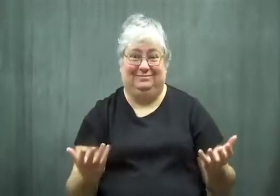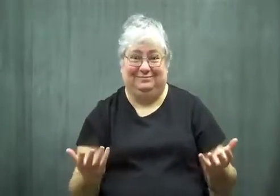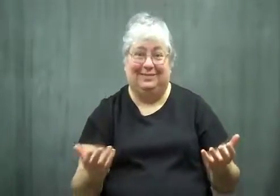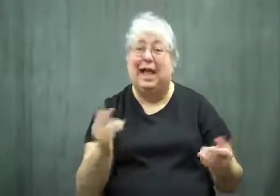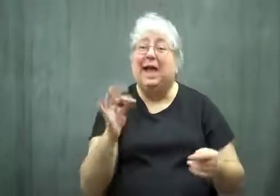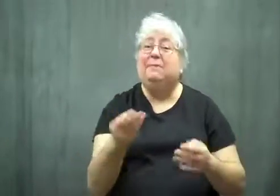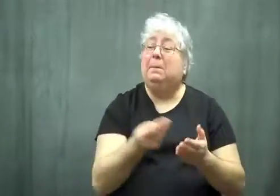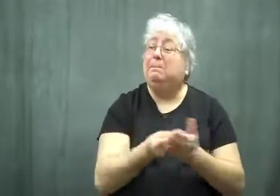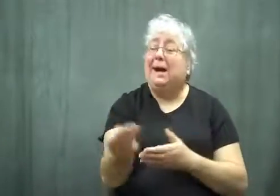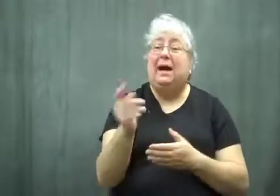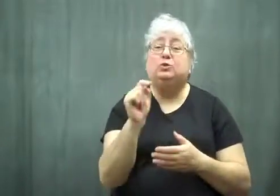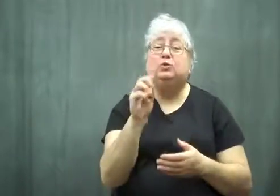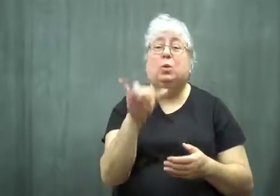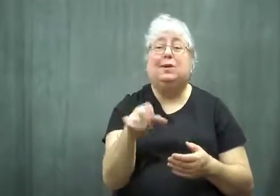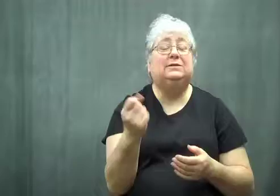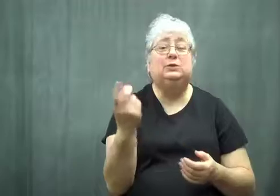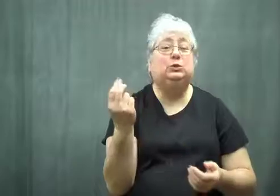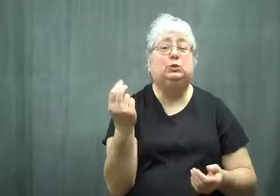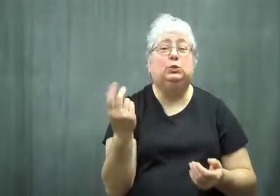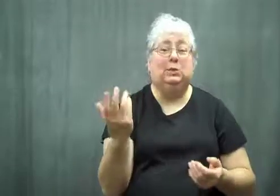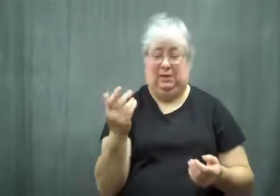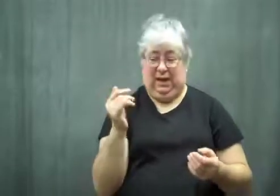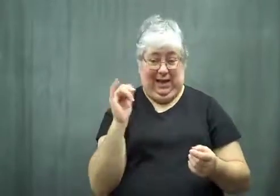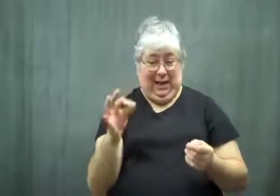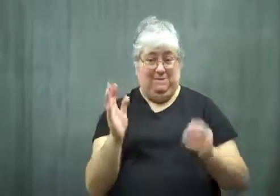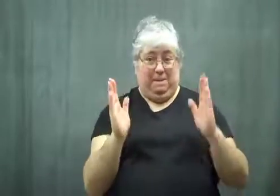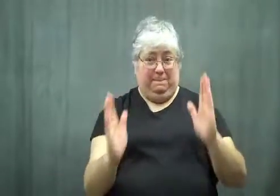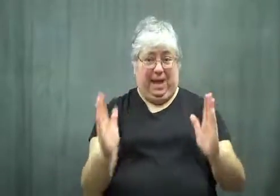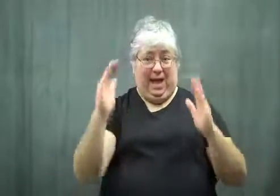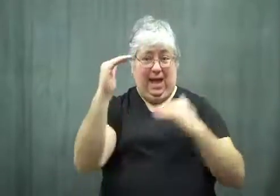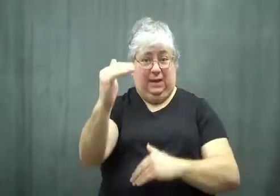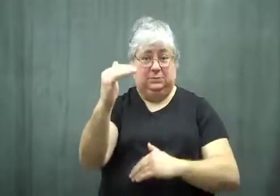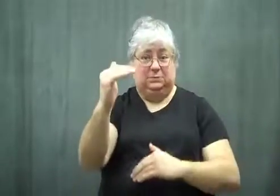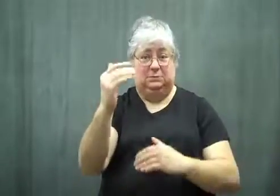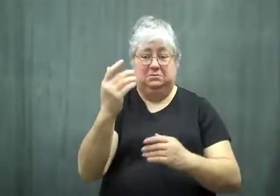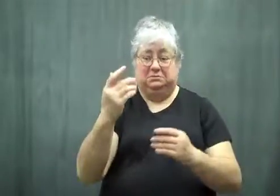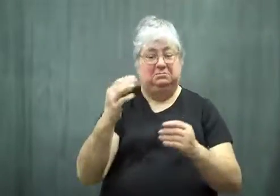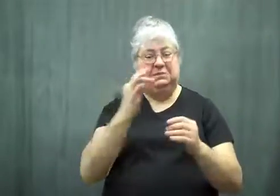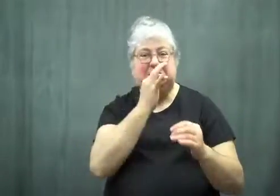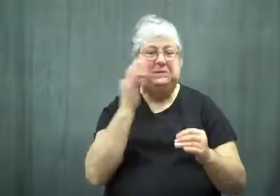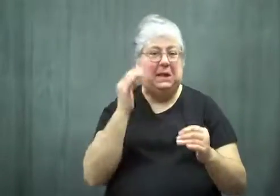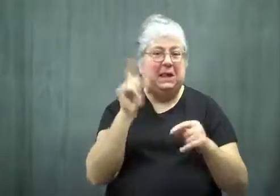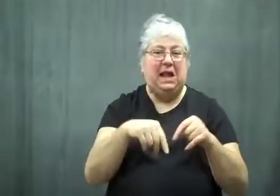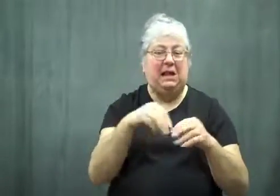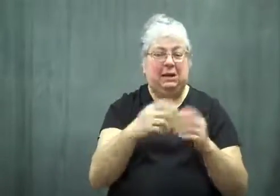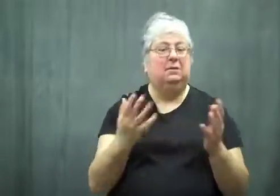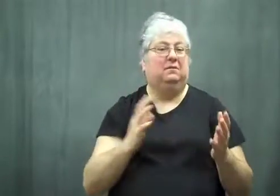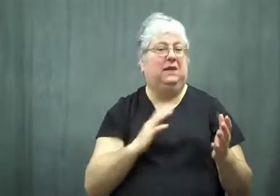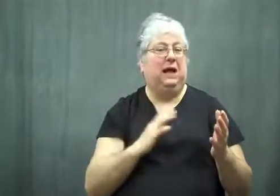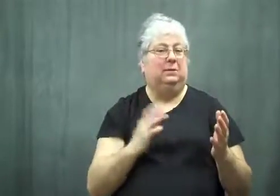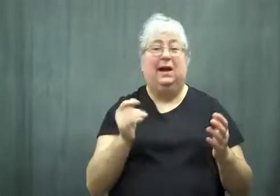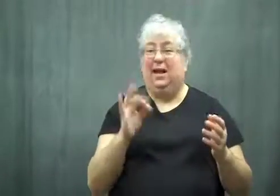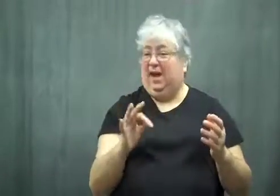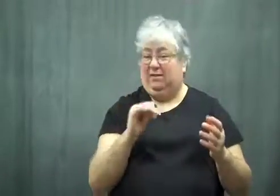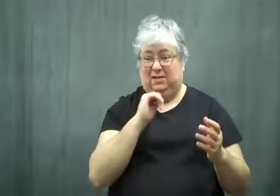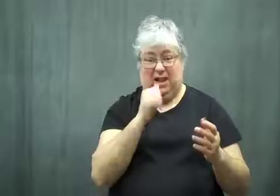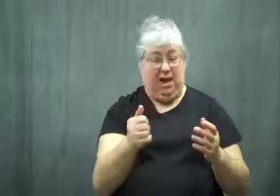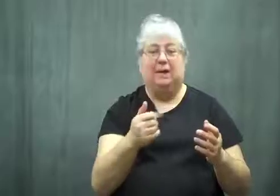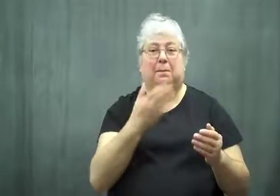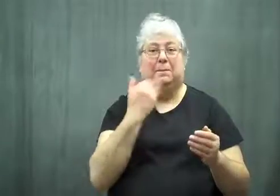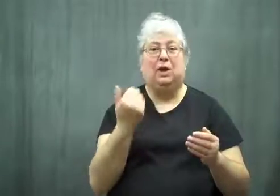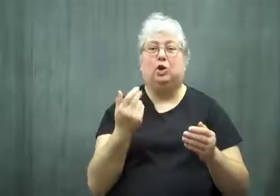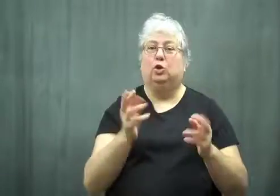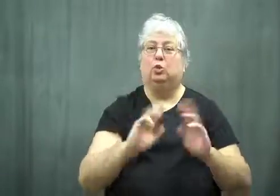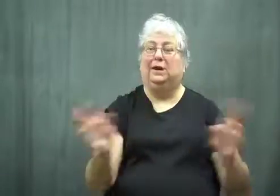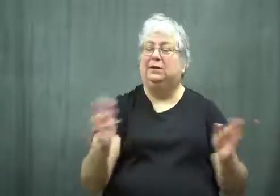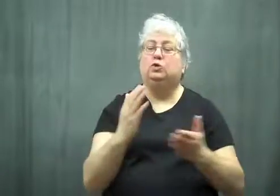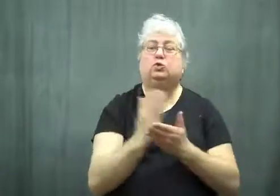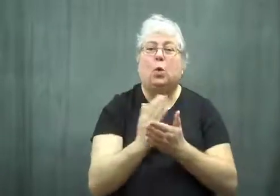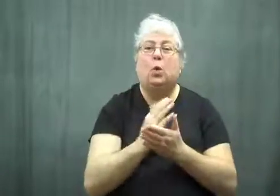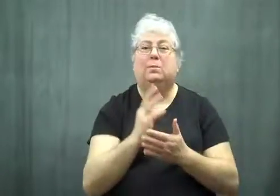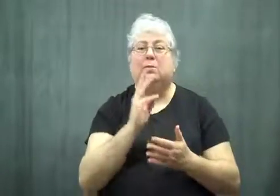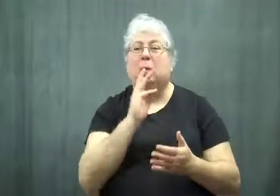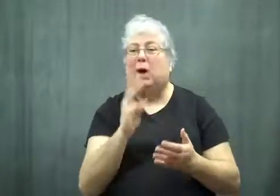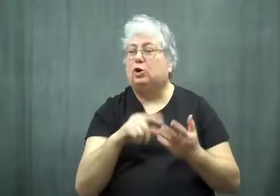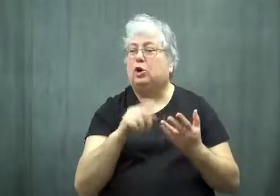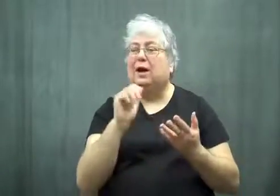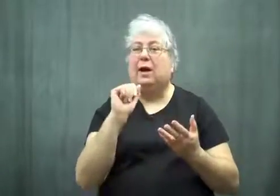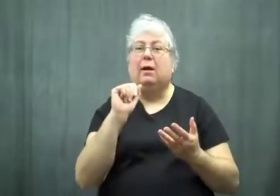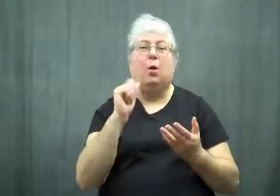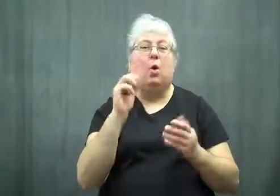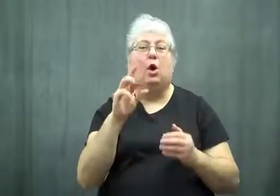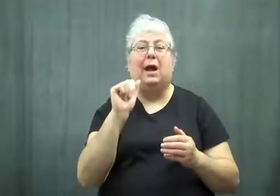When you buy a toy, if it's sealed in a box or package, that's fine.